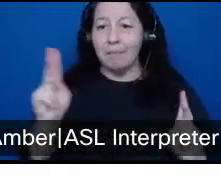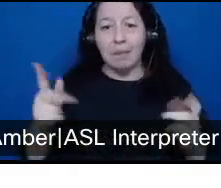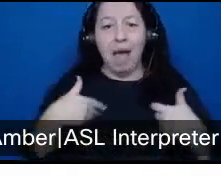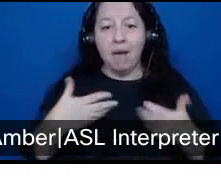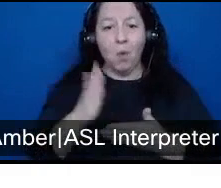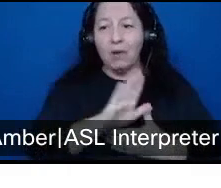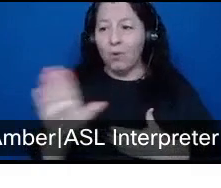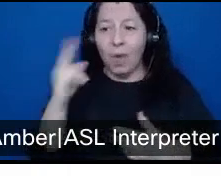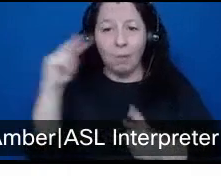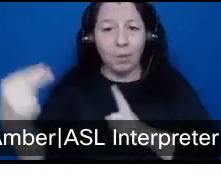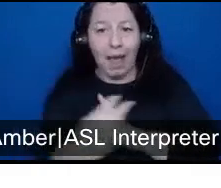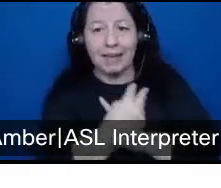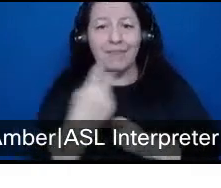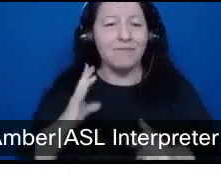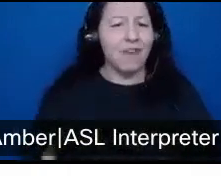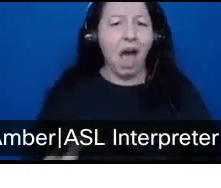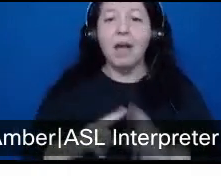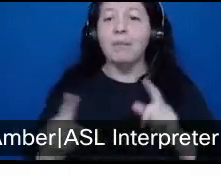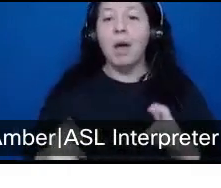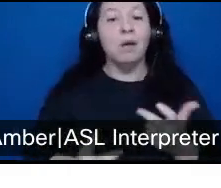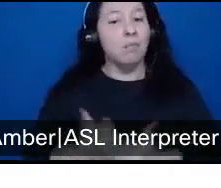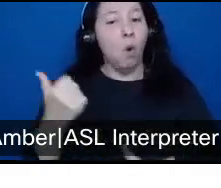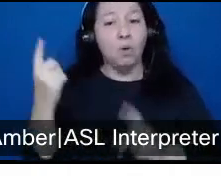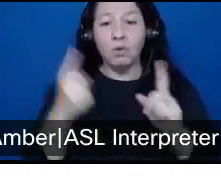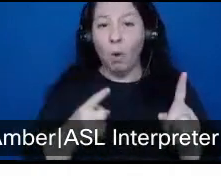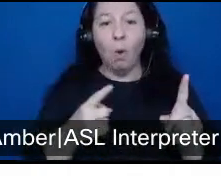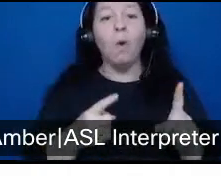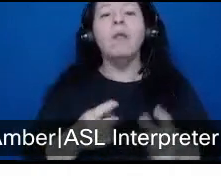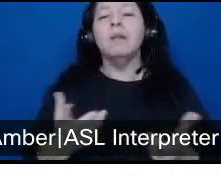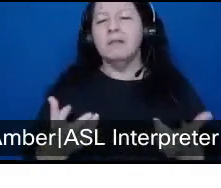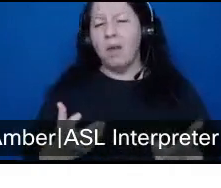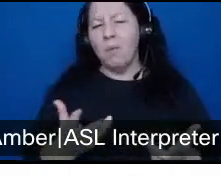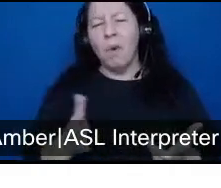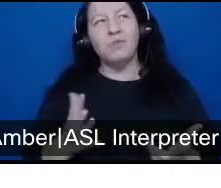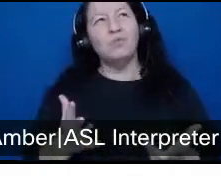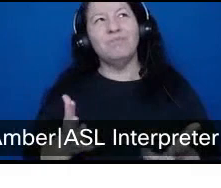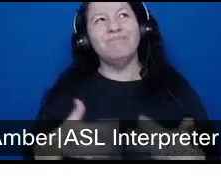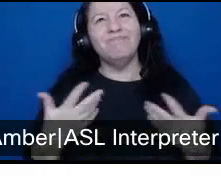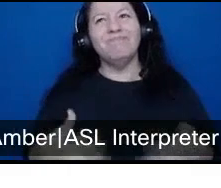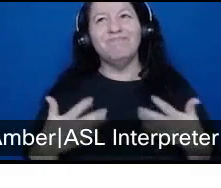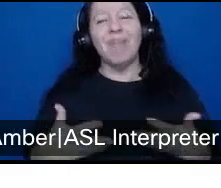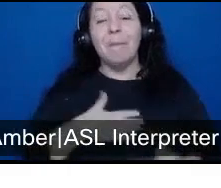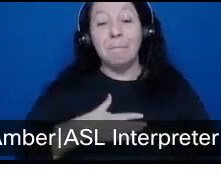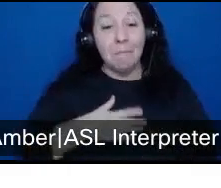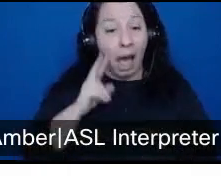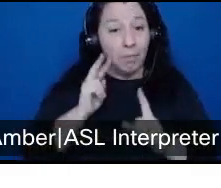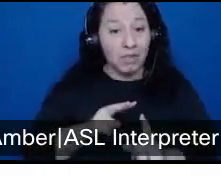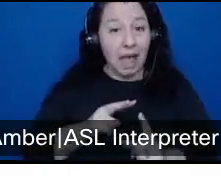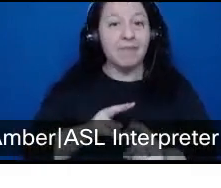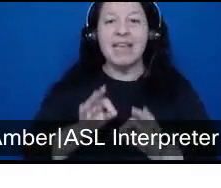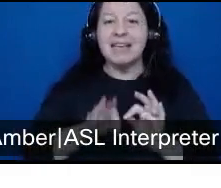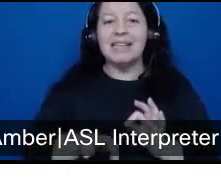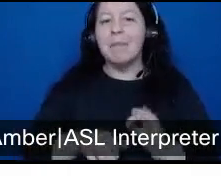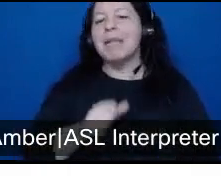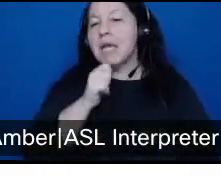But what I most want to do is to counter the, what I, what I view is a simple untruths that the mayor has said,